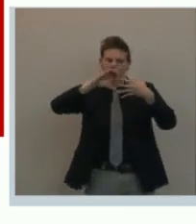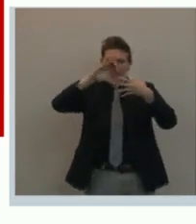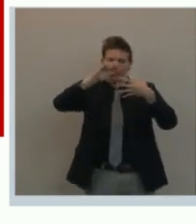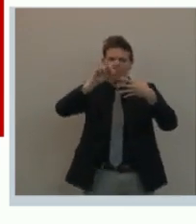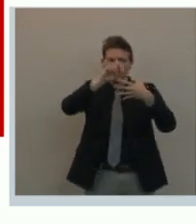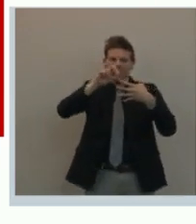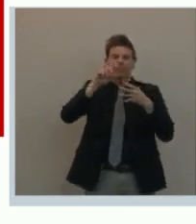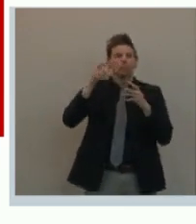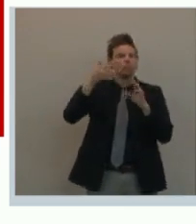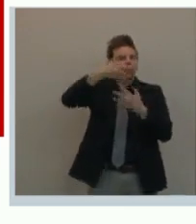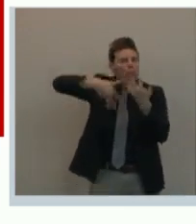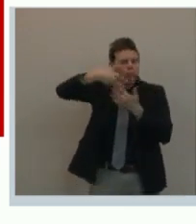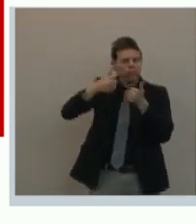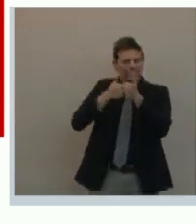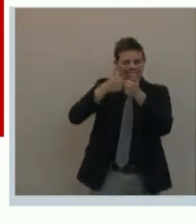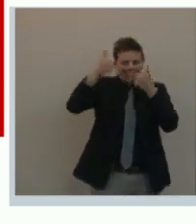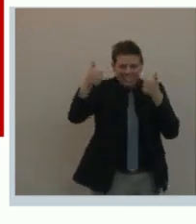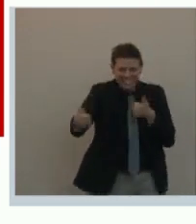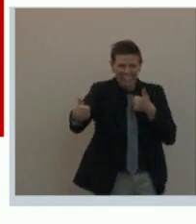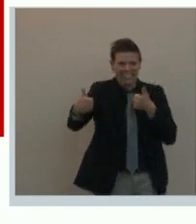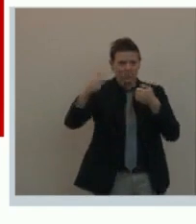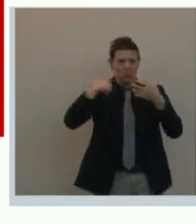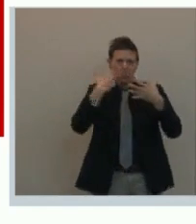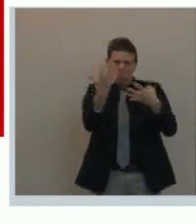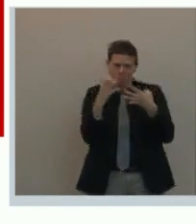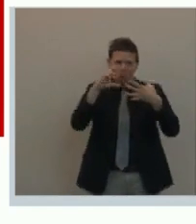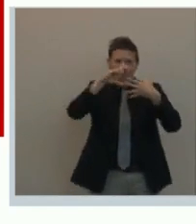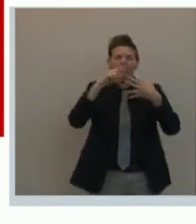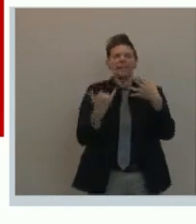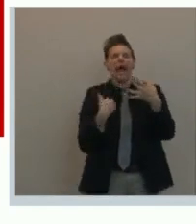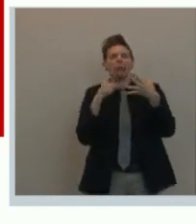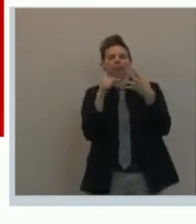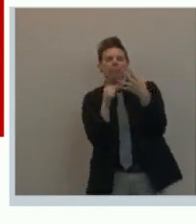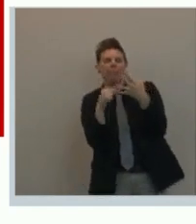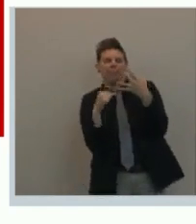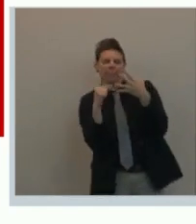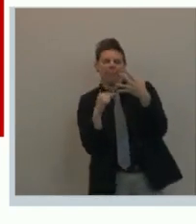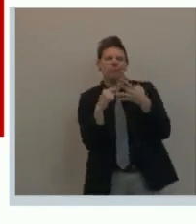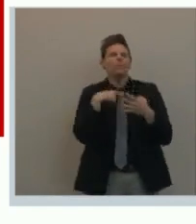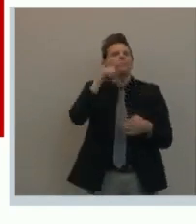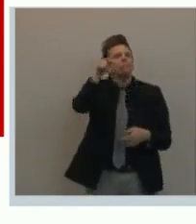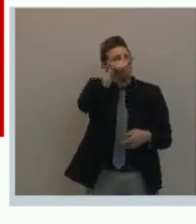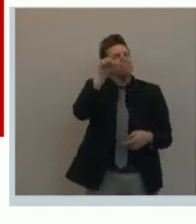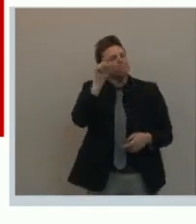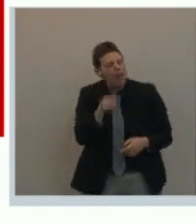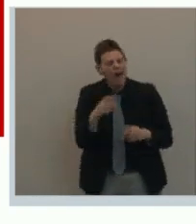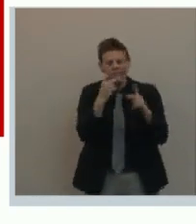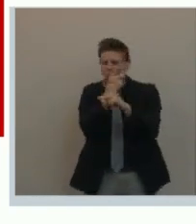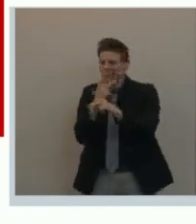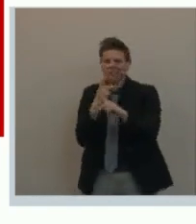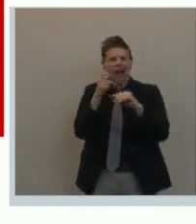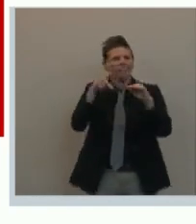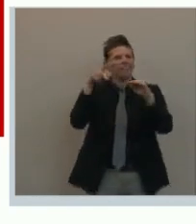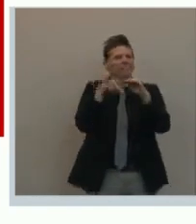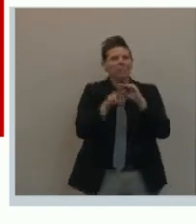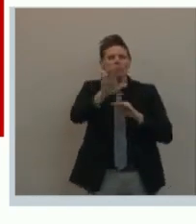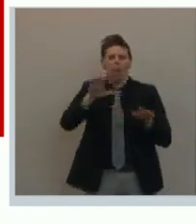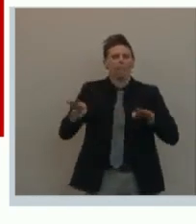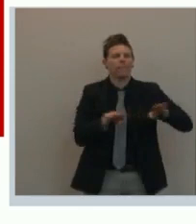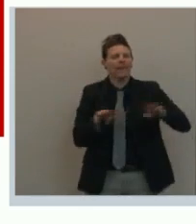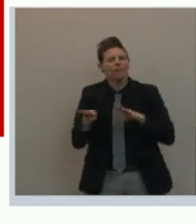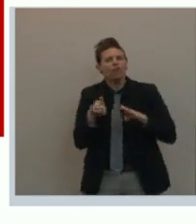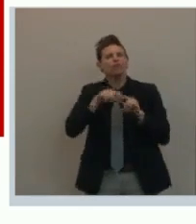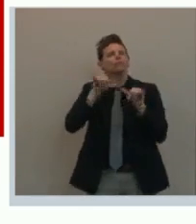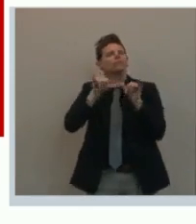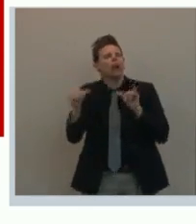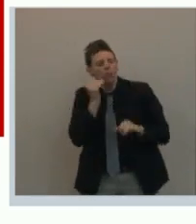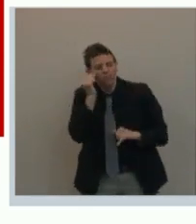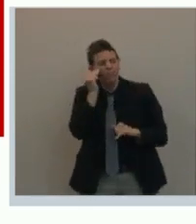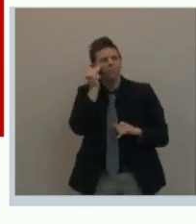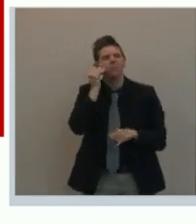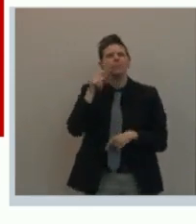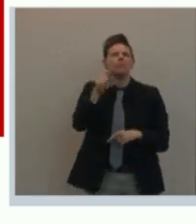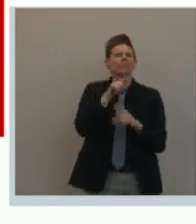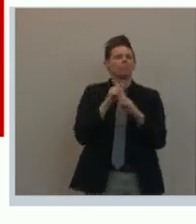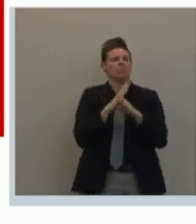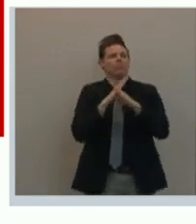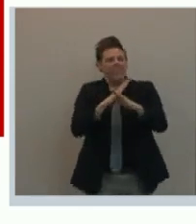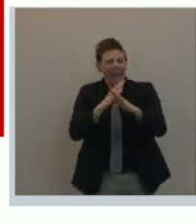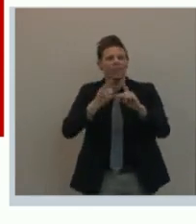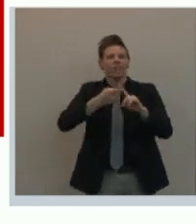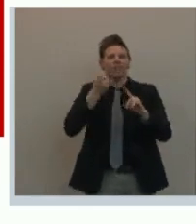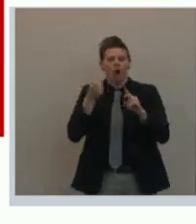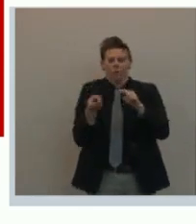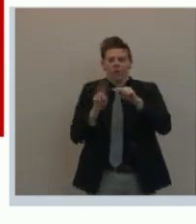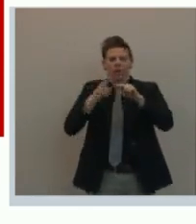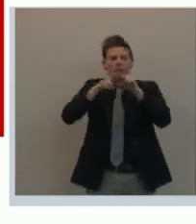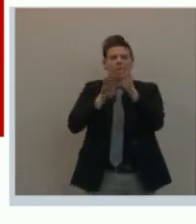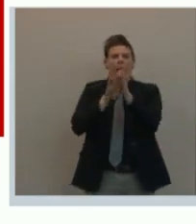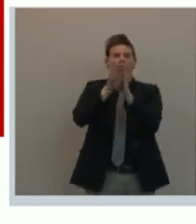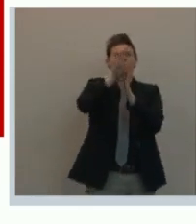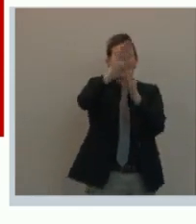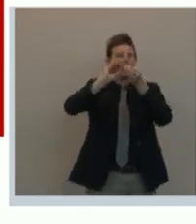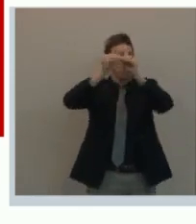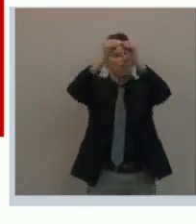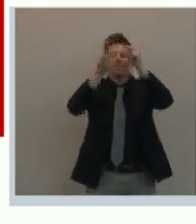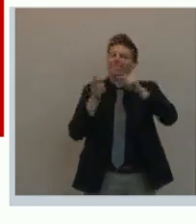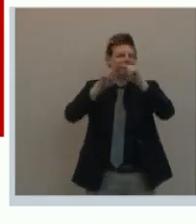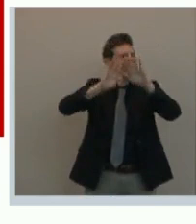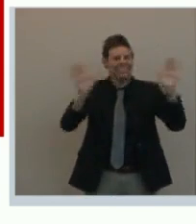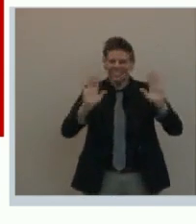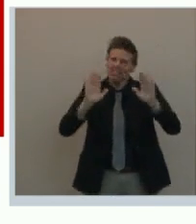NEW MEXICO REALLY NEEDS TO BE SOMEWHERE BETWEEN MODERATE AND HIGH SOCIAL DISTANCING INTERVENTIONS WHICH MEANS EVERYBODY, EVERYBODY HAS TO FIND WAYS TO CUT BACK YOUR ACTIVITY.